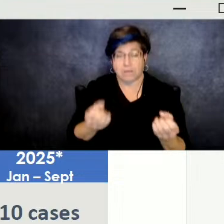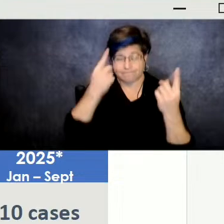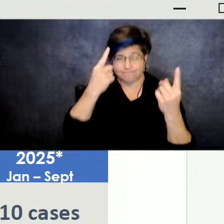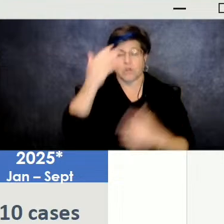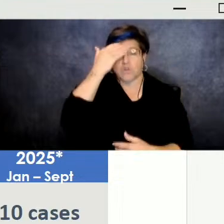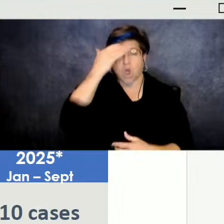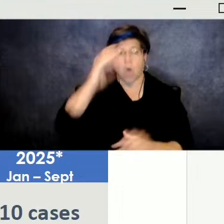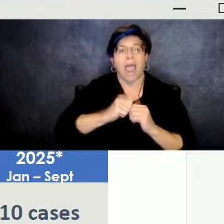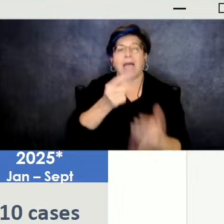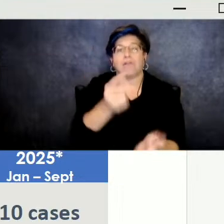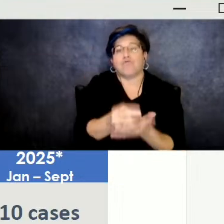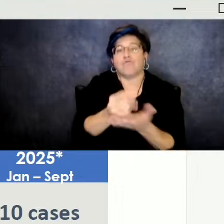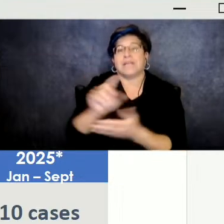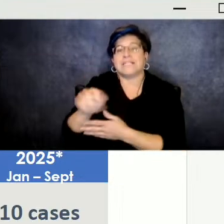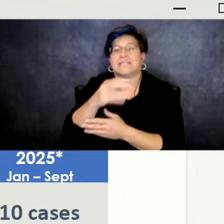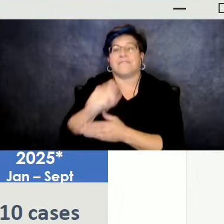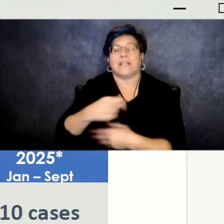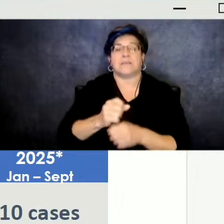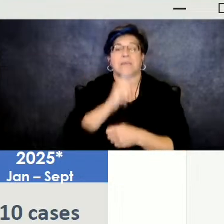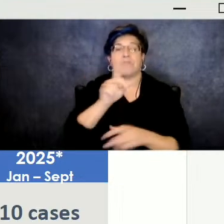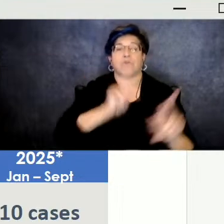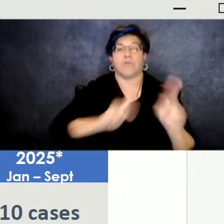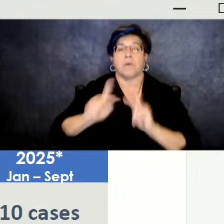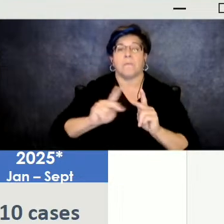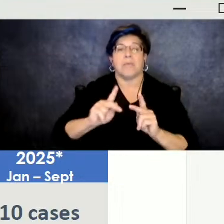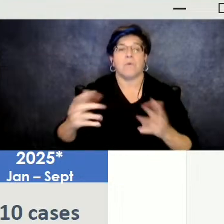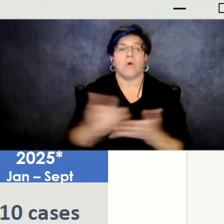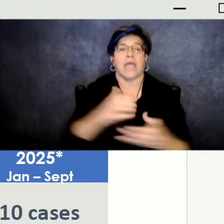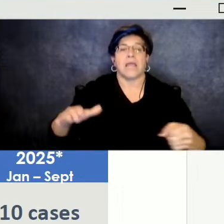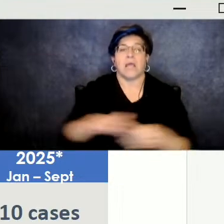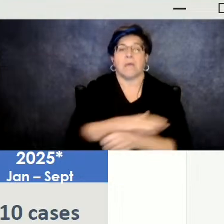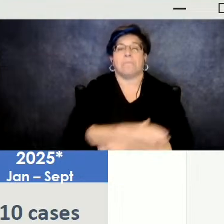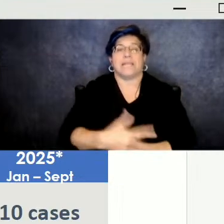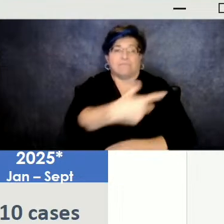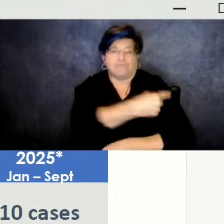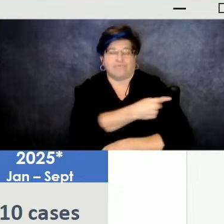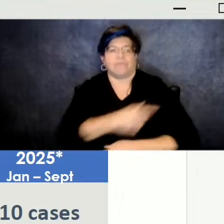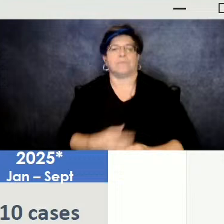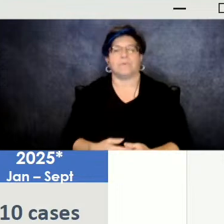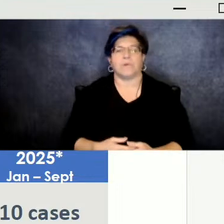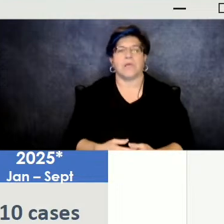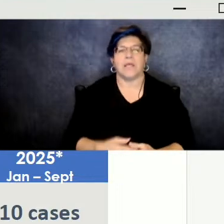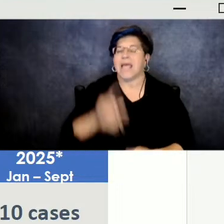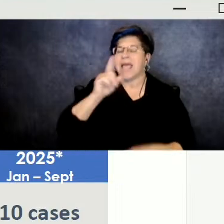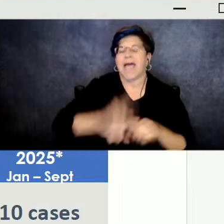PROVIDER COMMUNITY ARE UP TO DATE ON HOW TO TREAT SYPHILIS